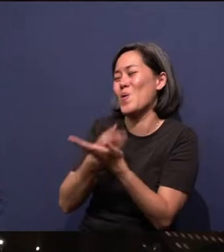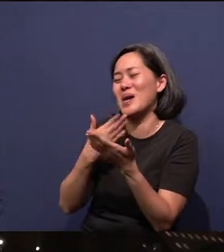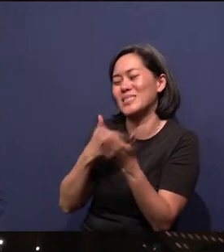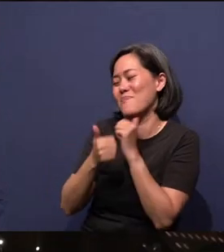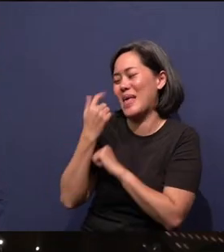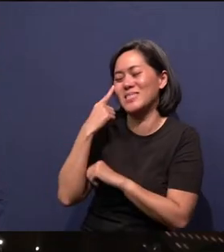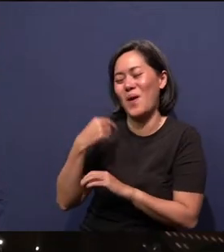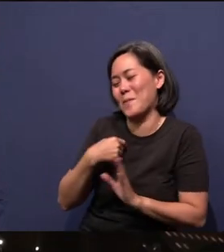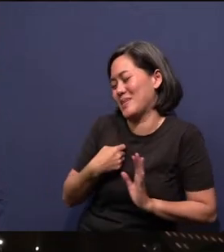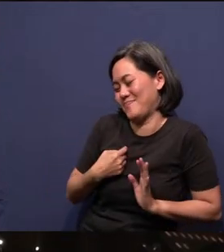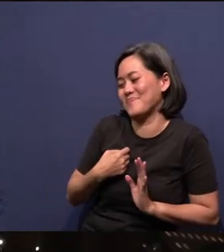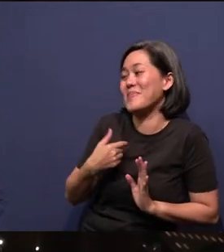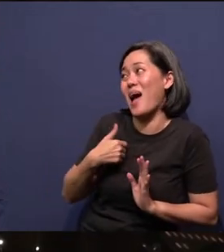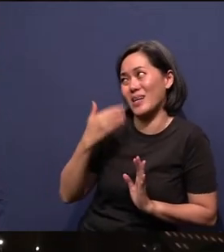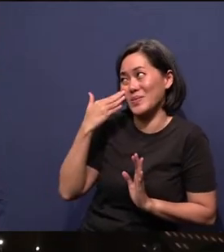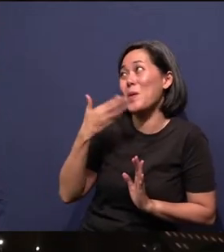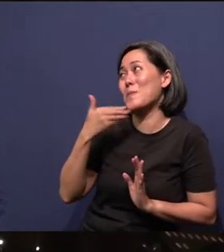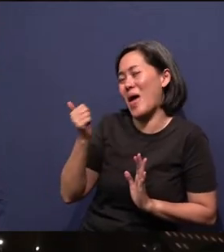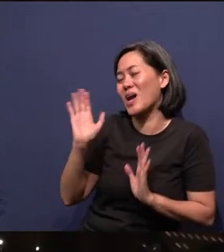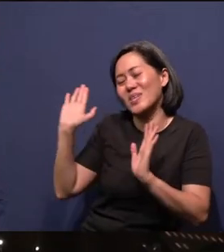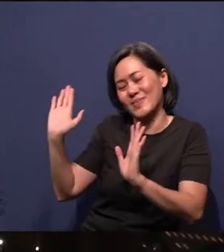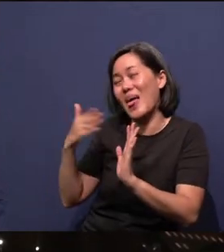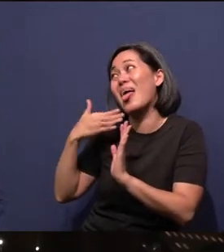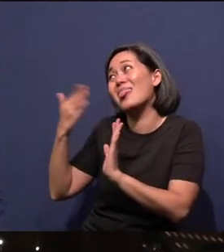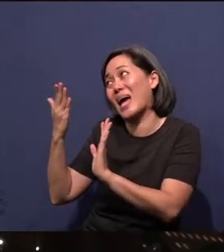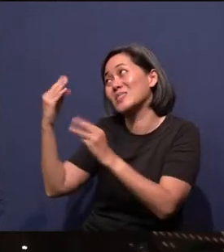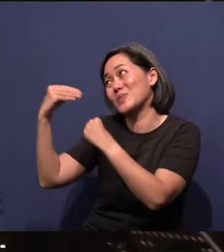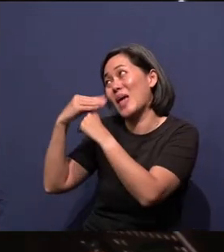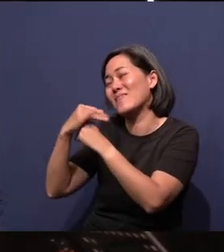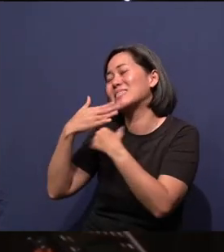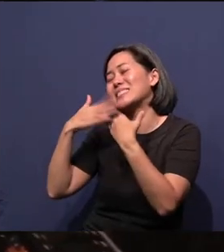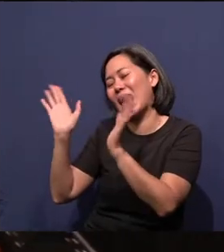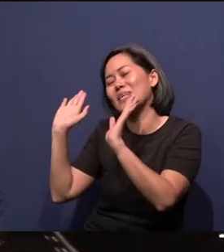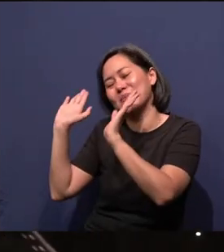better. I'm just going to go my way. Thank You very much for Your advice. Thank You, but no thank You.”